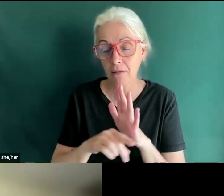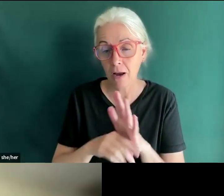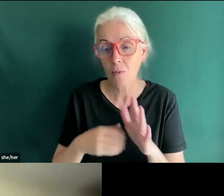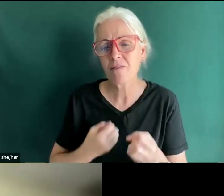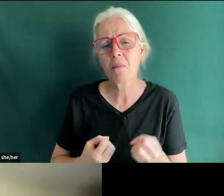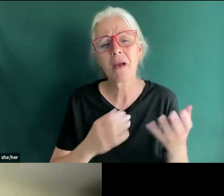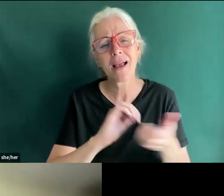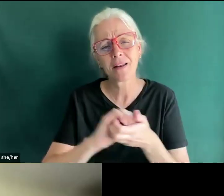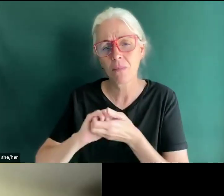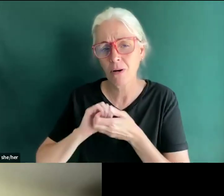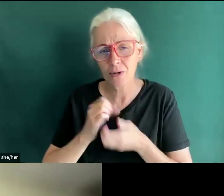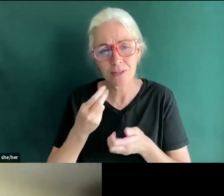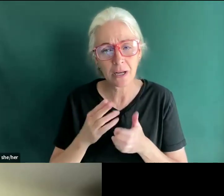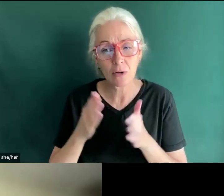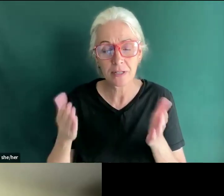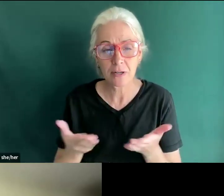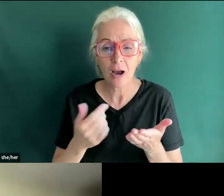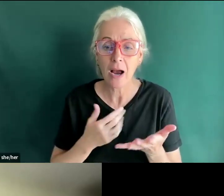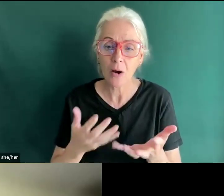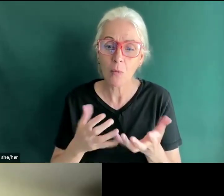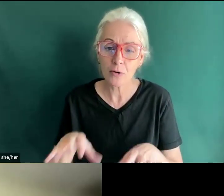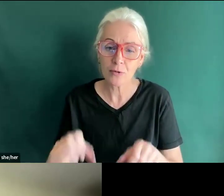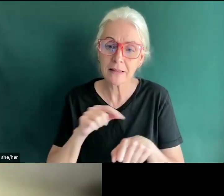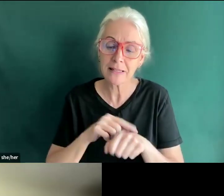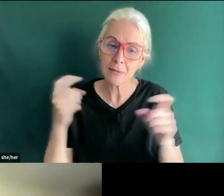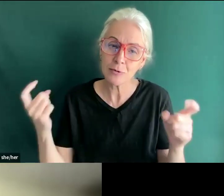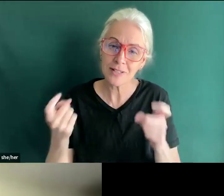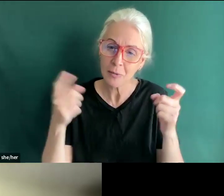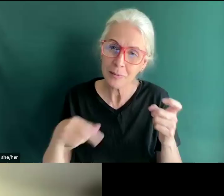and stakeholders in the room, so I also want to take the time to celebrate them and say thank you,